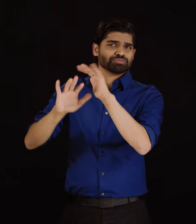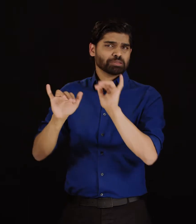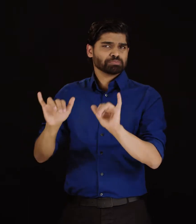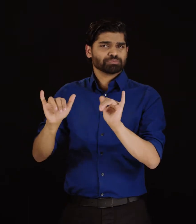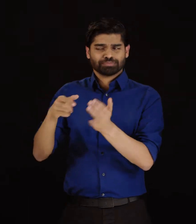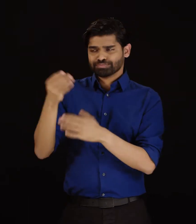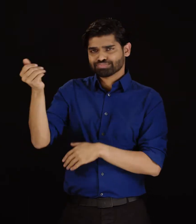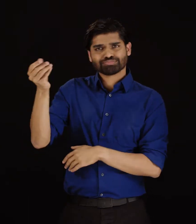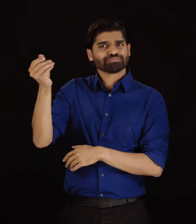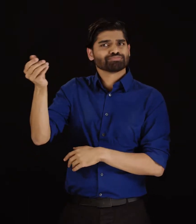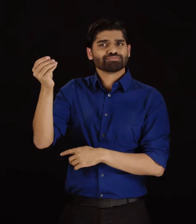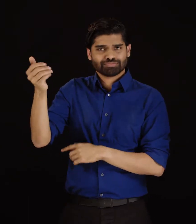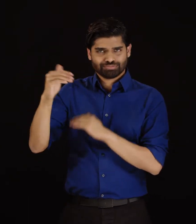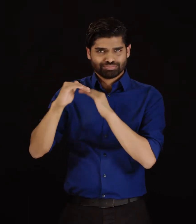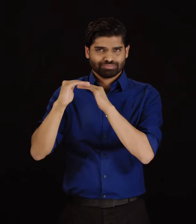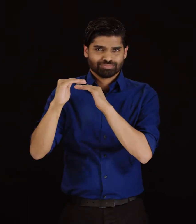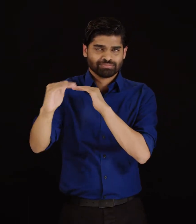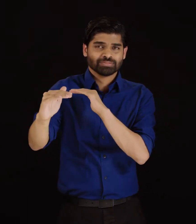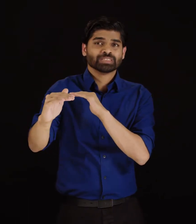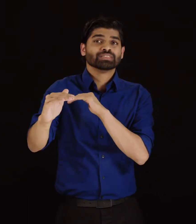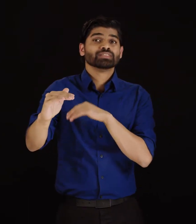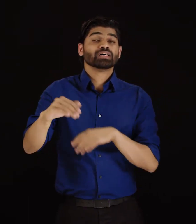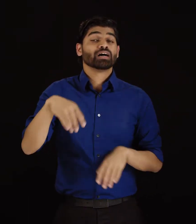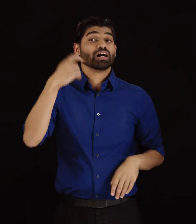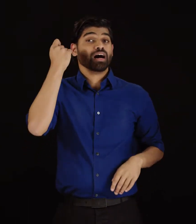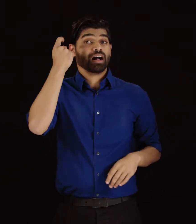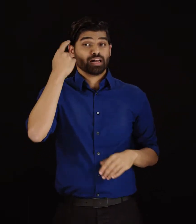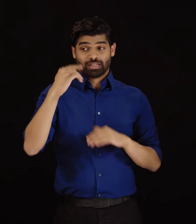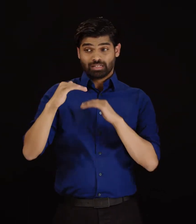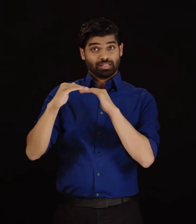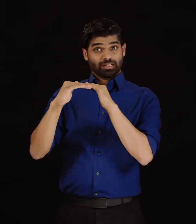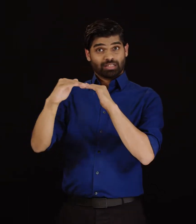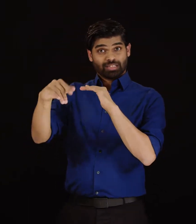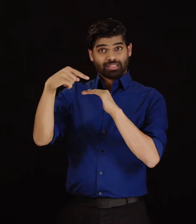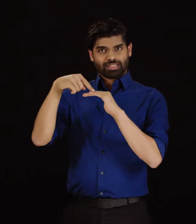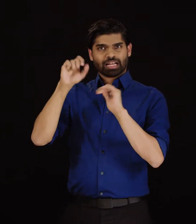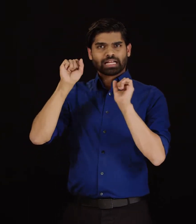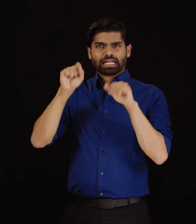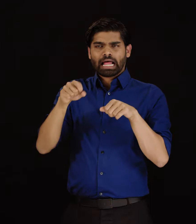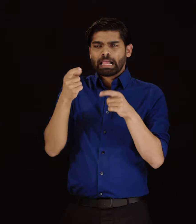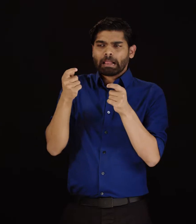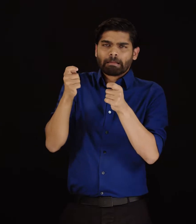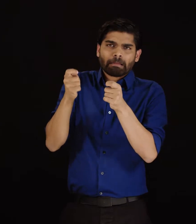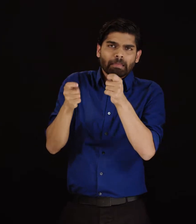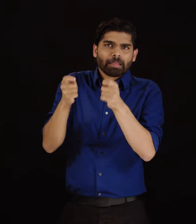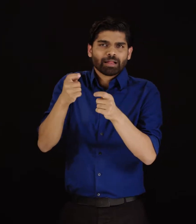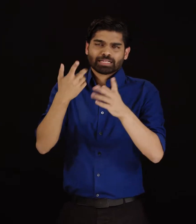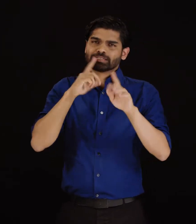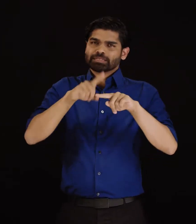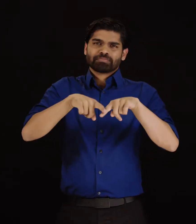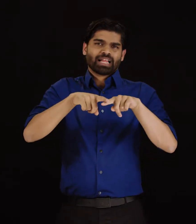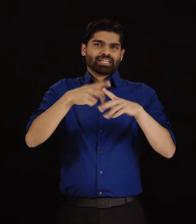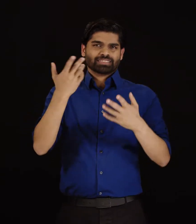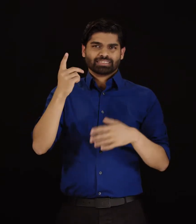that a customer has agreed to for their basic service, before any additional use. This amount will be clearly identified in